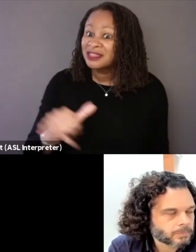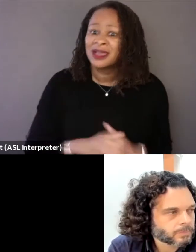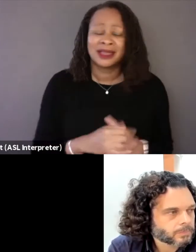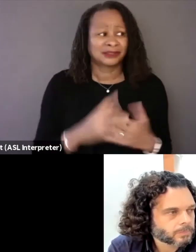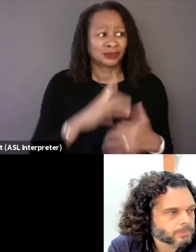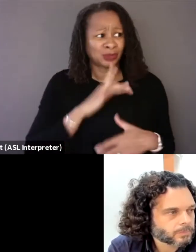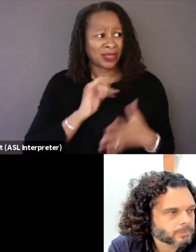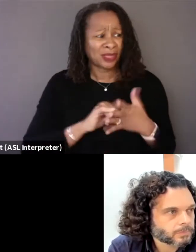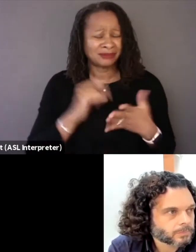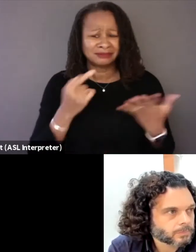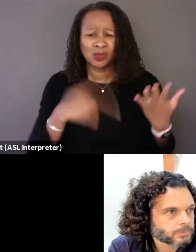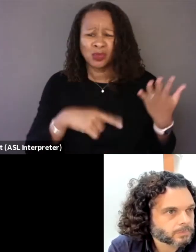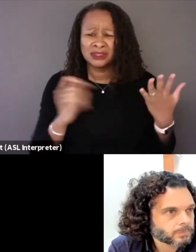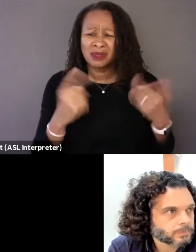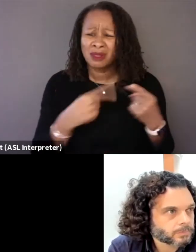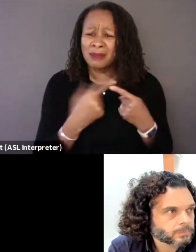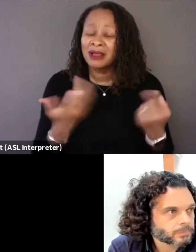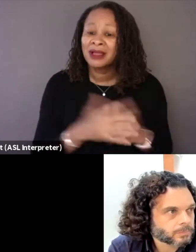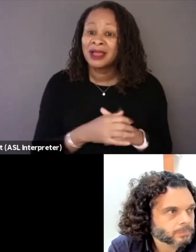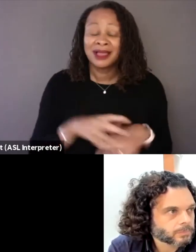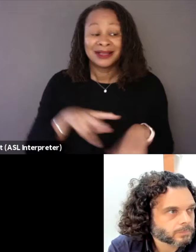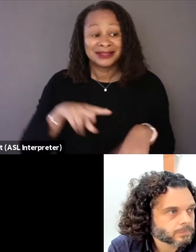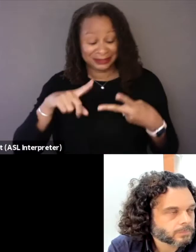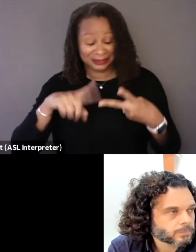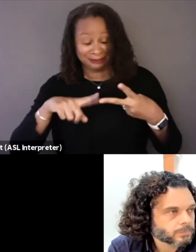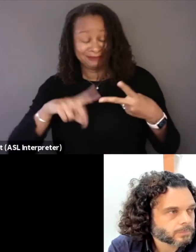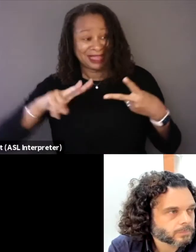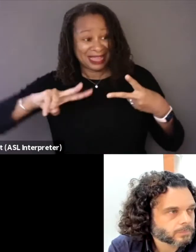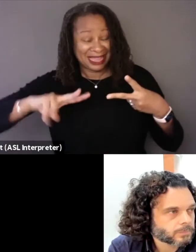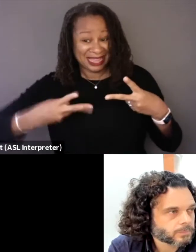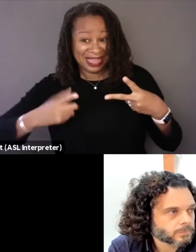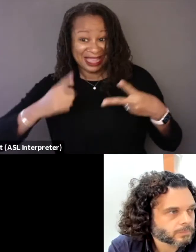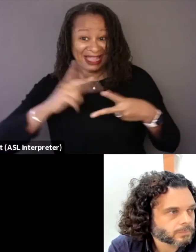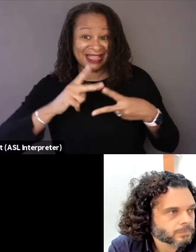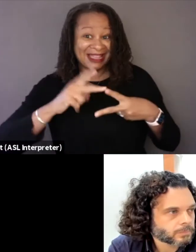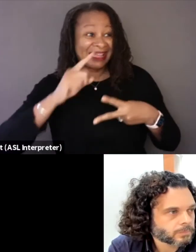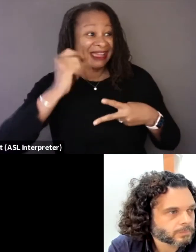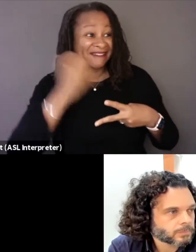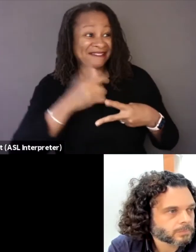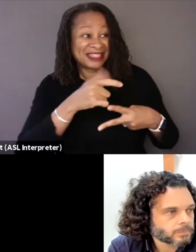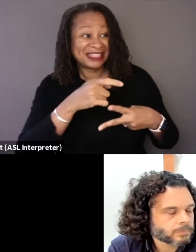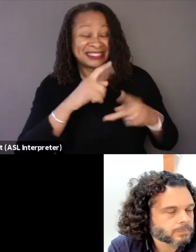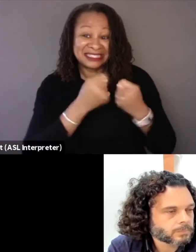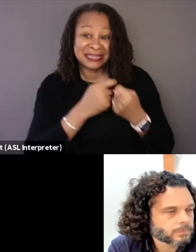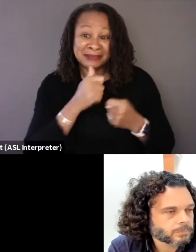And then secondly, how, if this team is feeling undervalued, despite all their victories, what's behind that